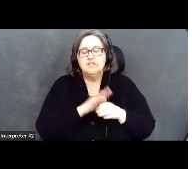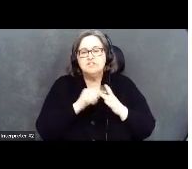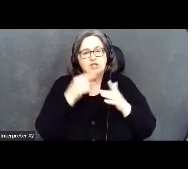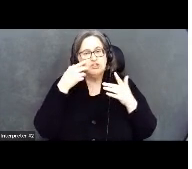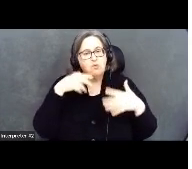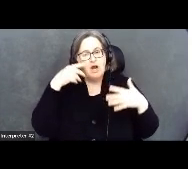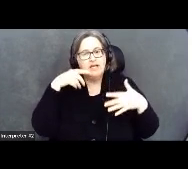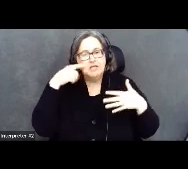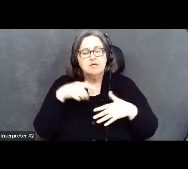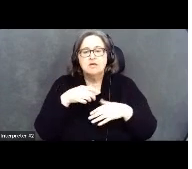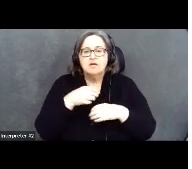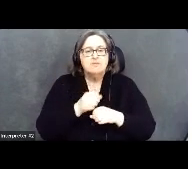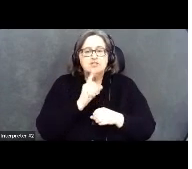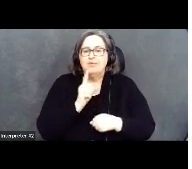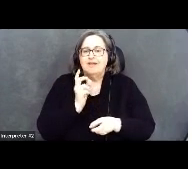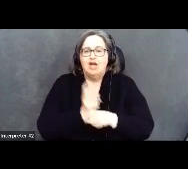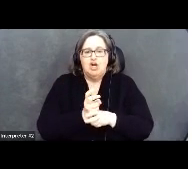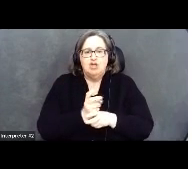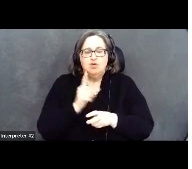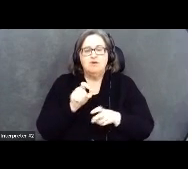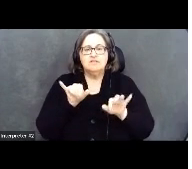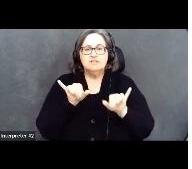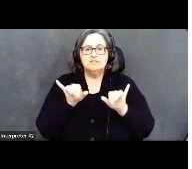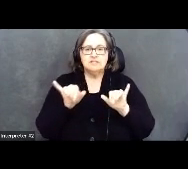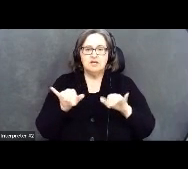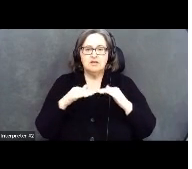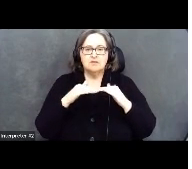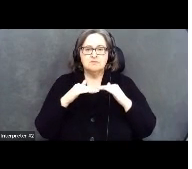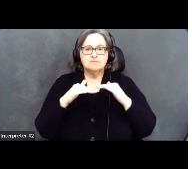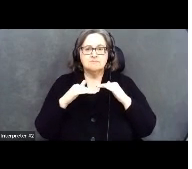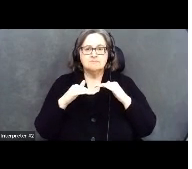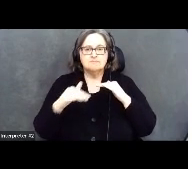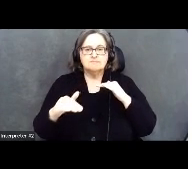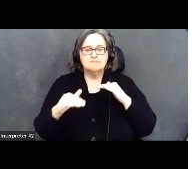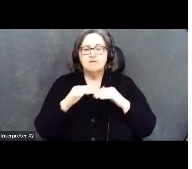It makes it very hard. You have to stay very monotone and not lose your patience on him,